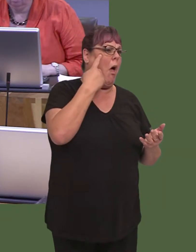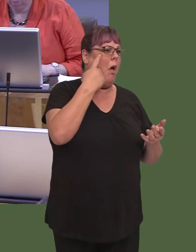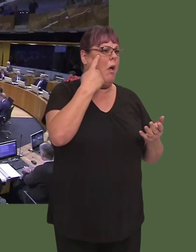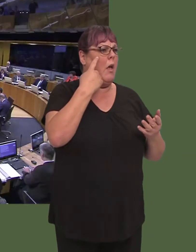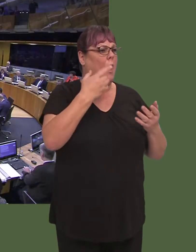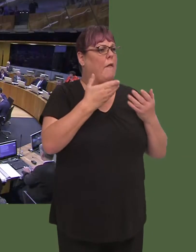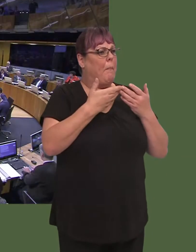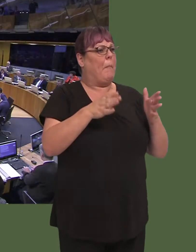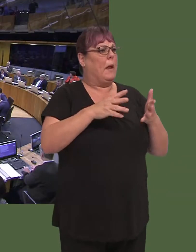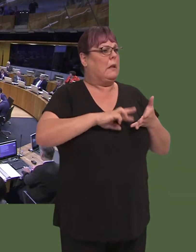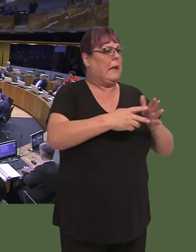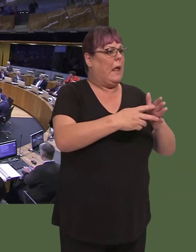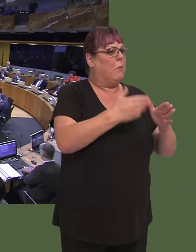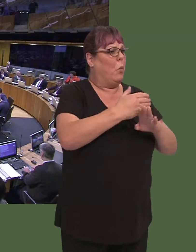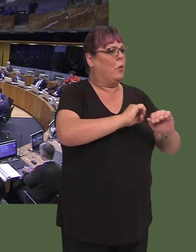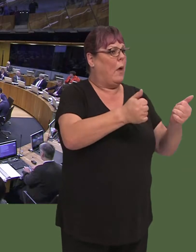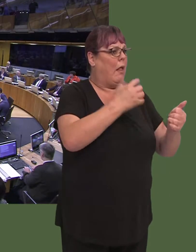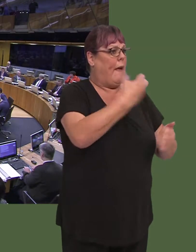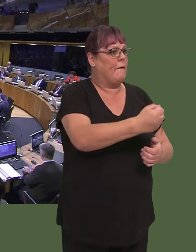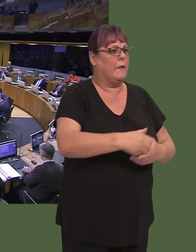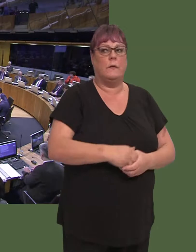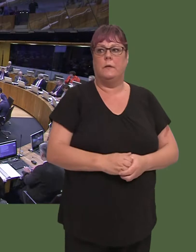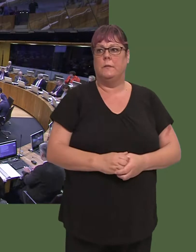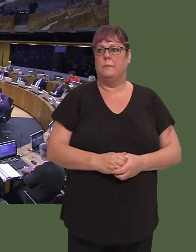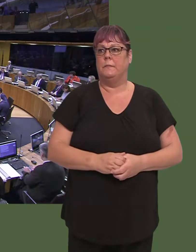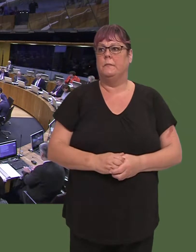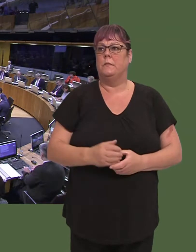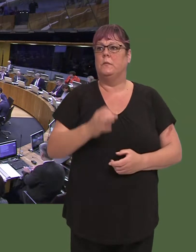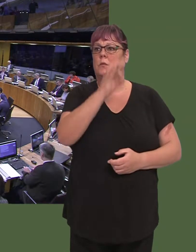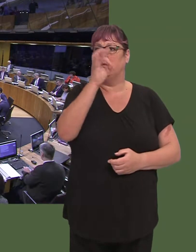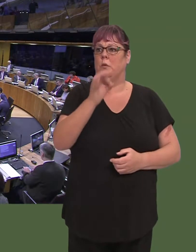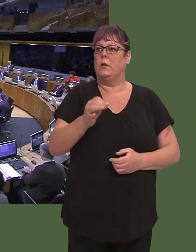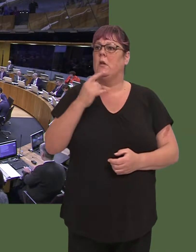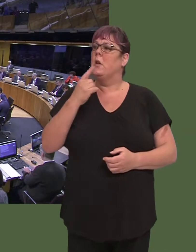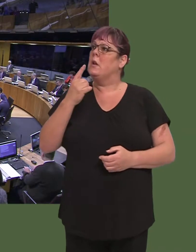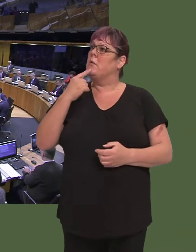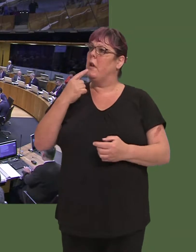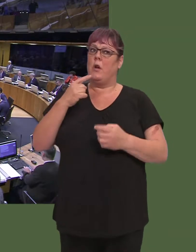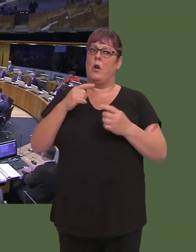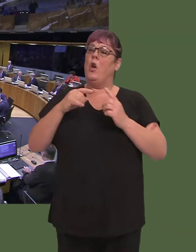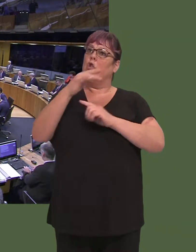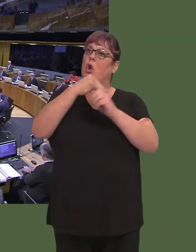David Melding AM: 4. Will the First Minister make a statement on Welsh Government funding for social housing? OAQ52646 Carwyn Jones AM: Social housing has always